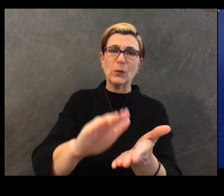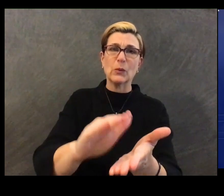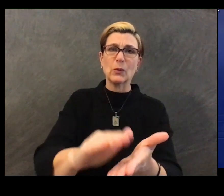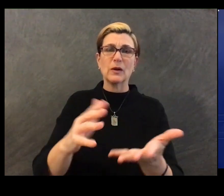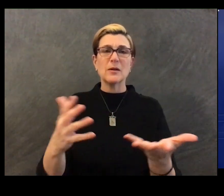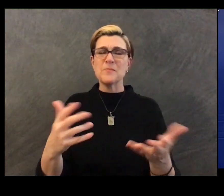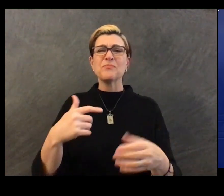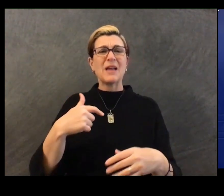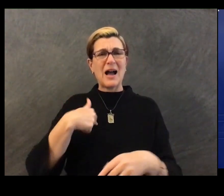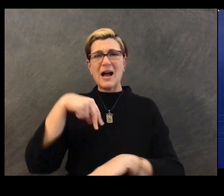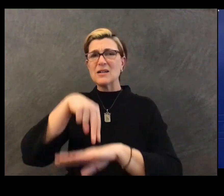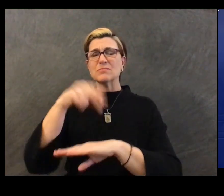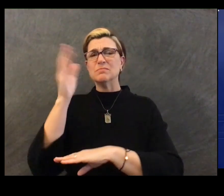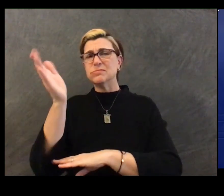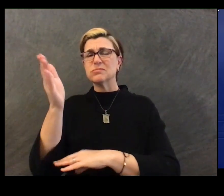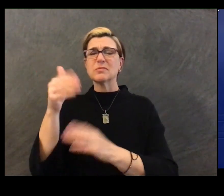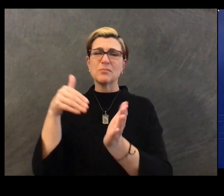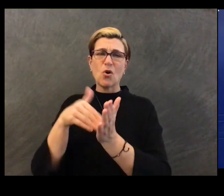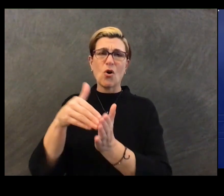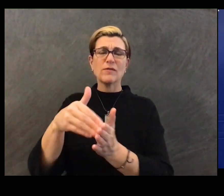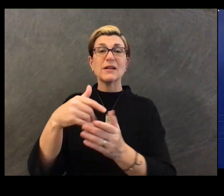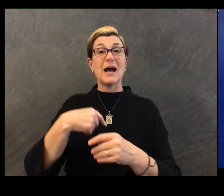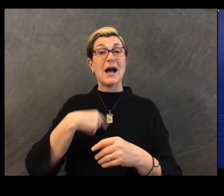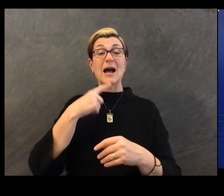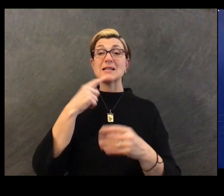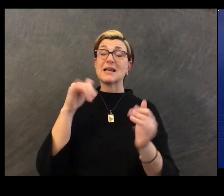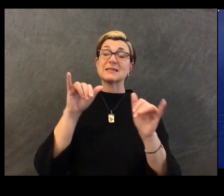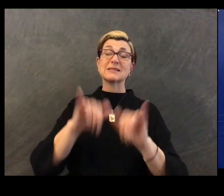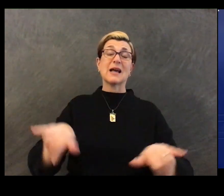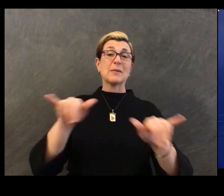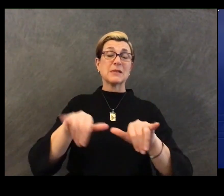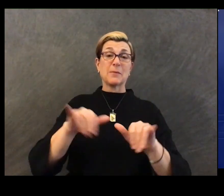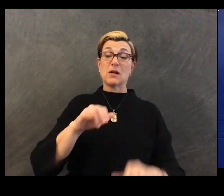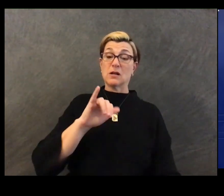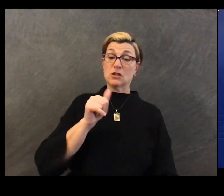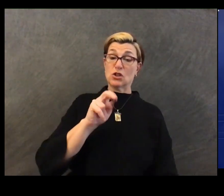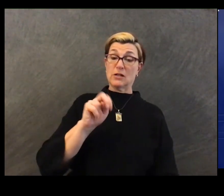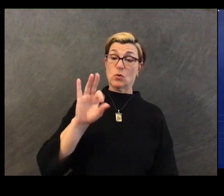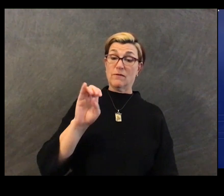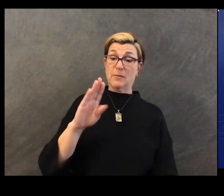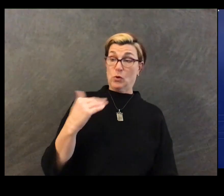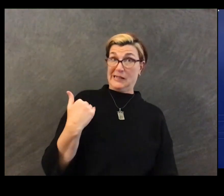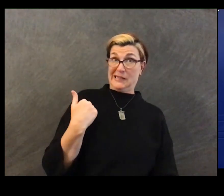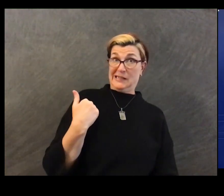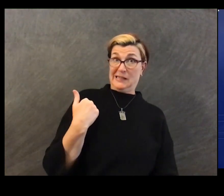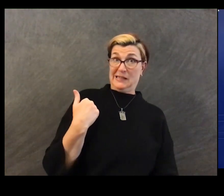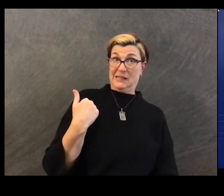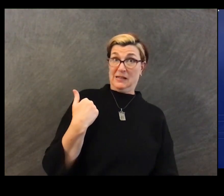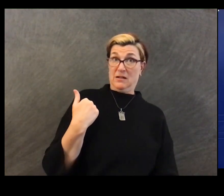January in February up to February 27 28 this nation had 14 cases we were in the